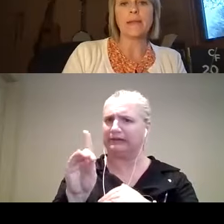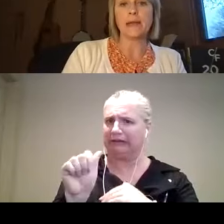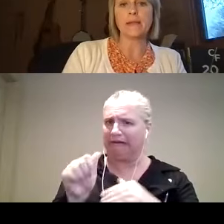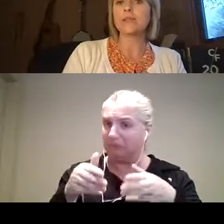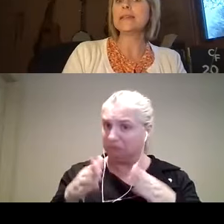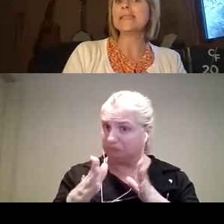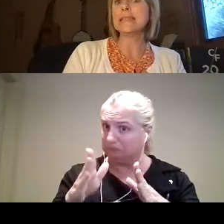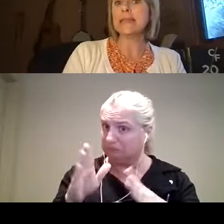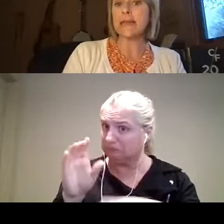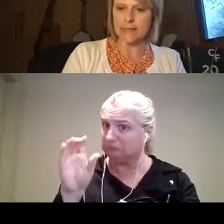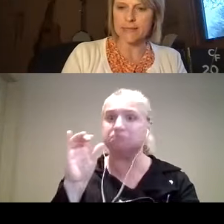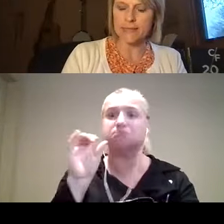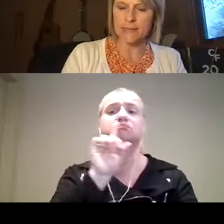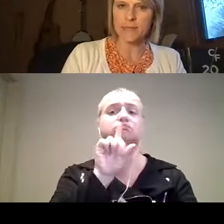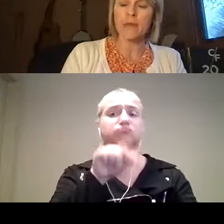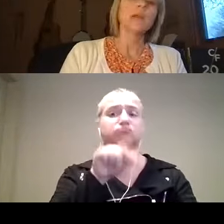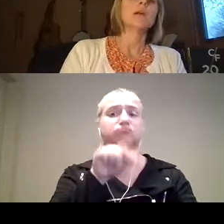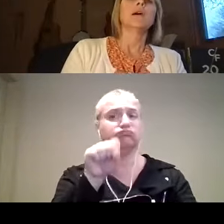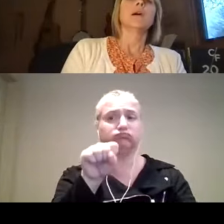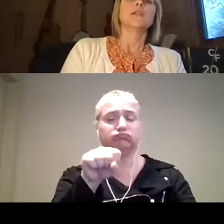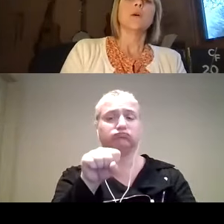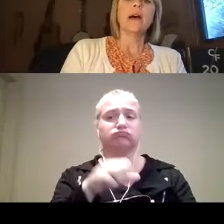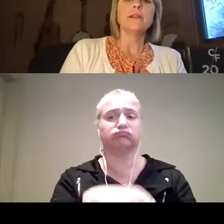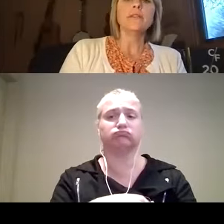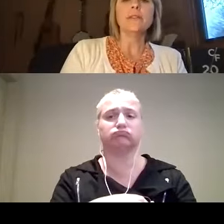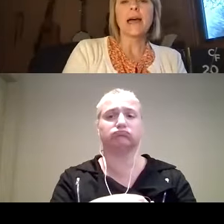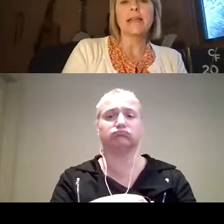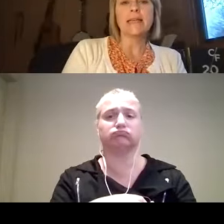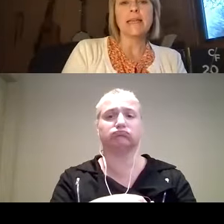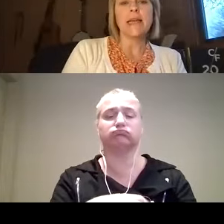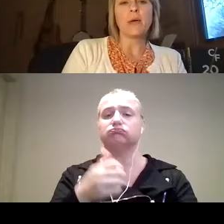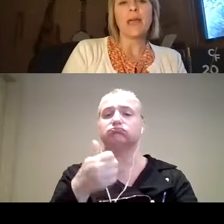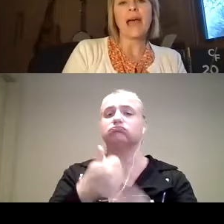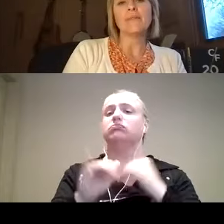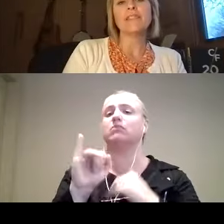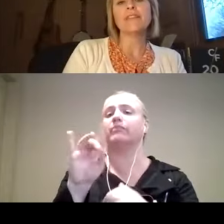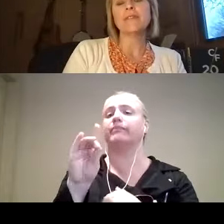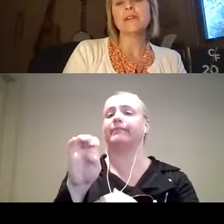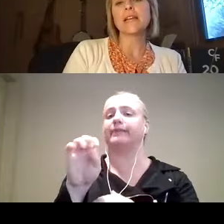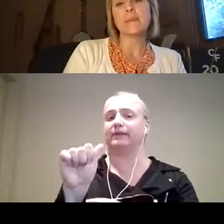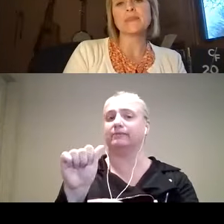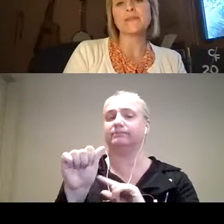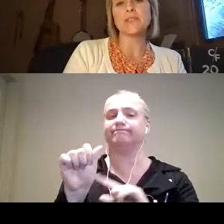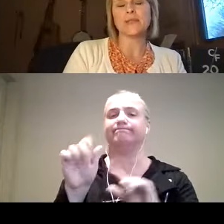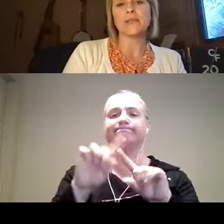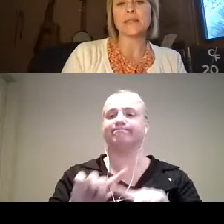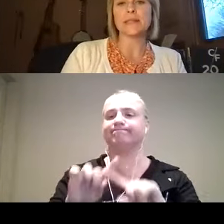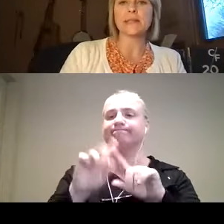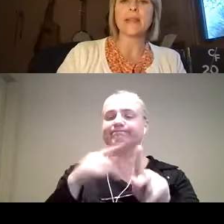And the answer is yes. So, under the IDEA, we have different types of services